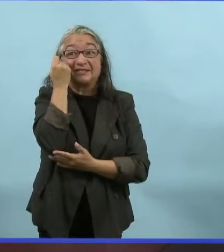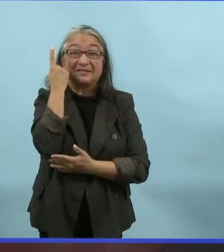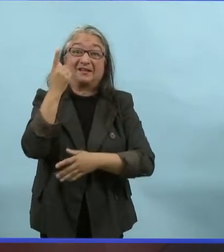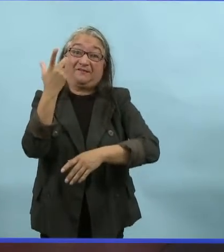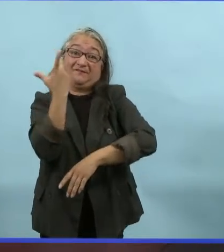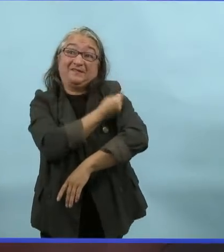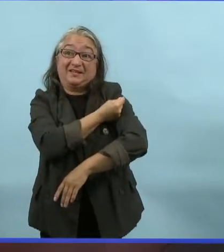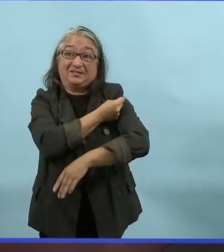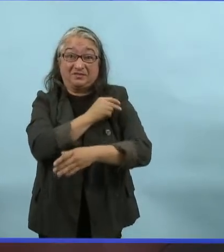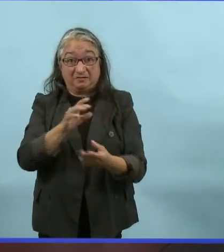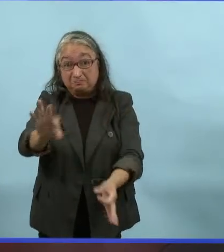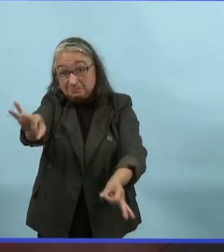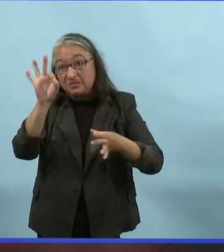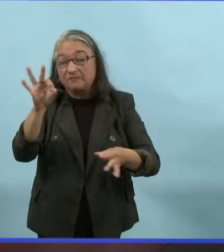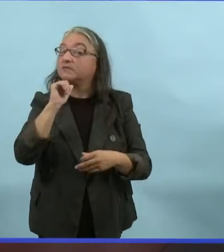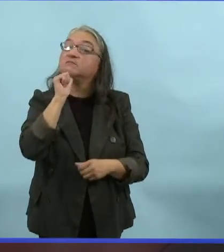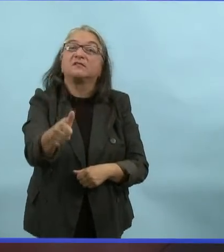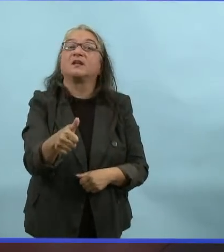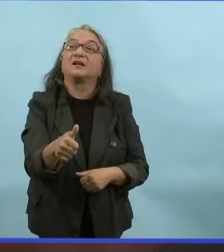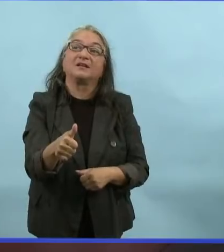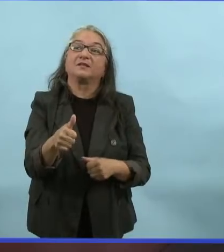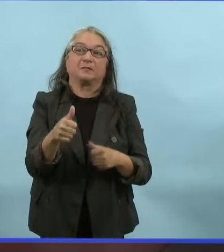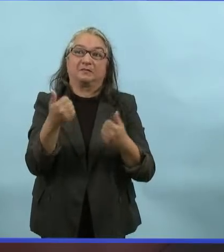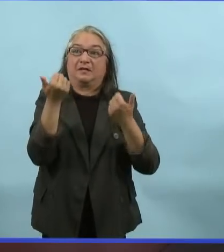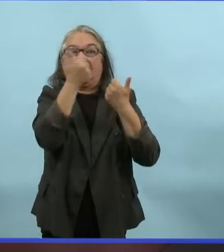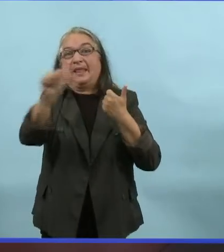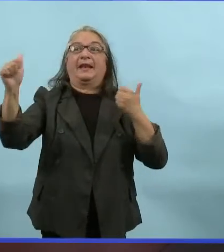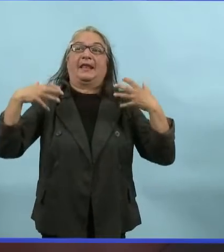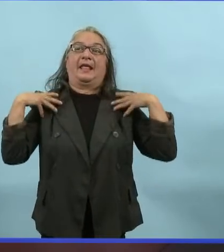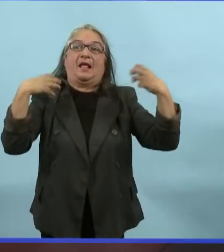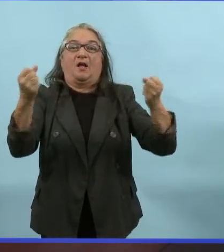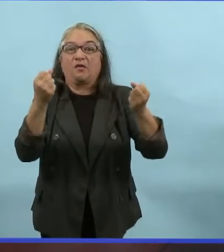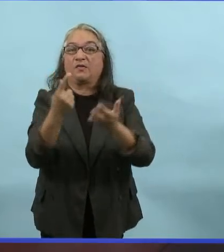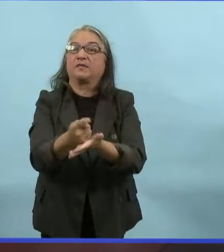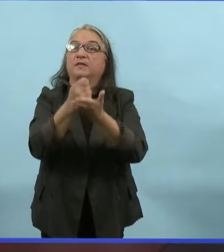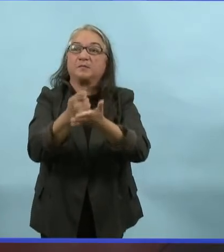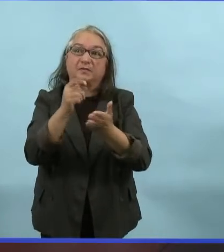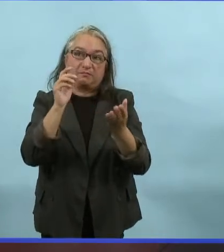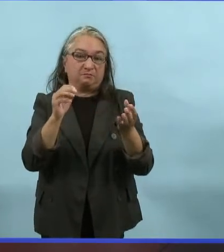intervention is perfect so we're going to see cases after vaccine what we see very very little